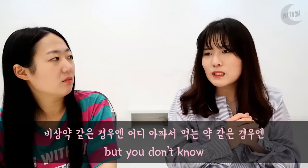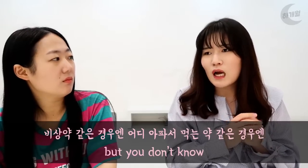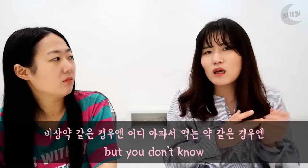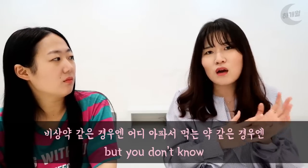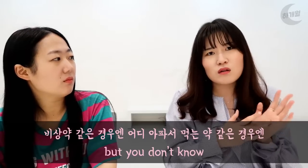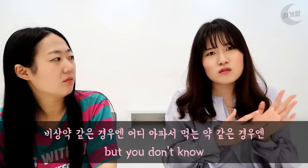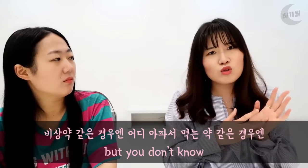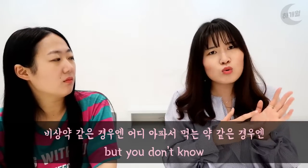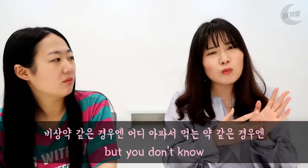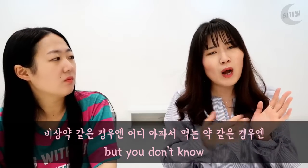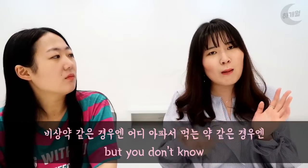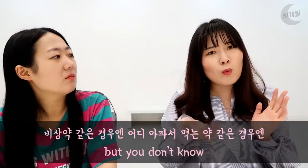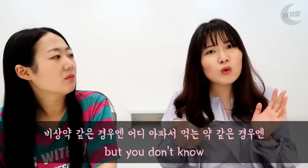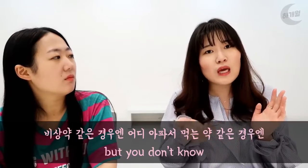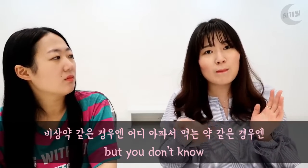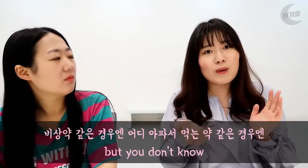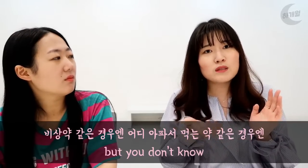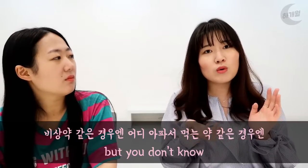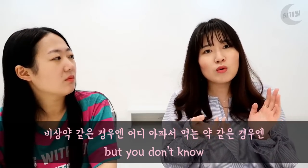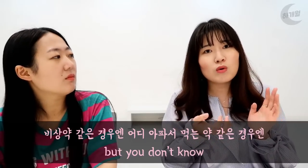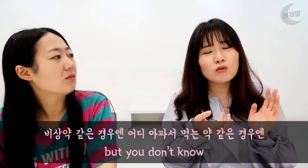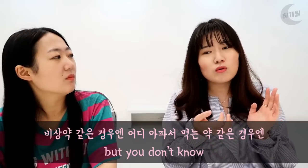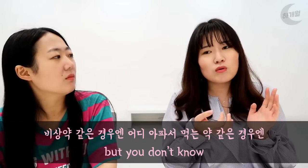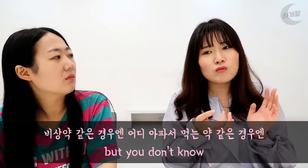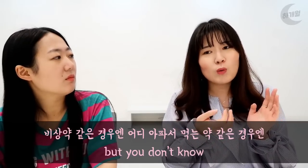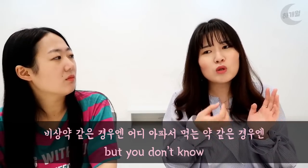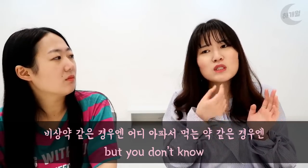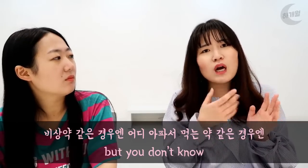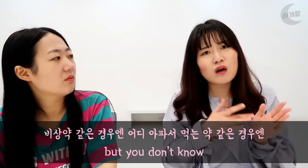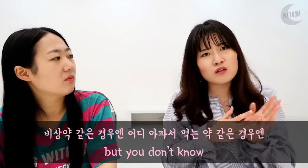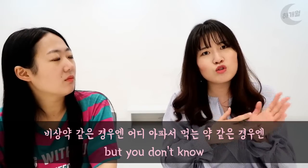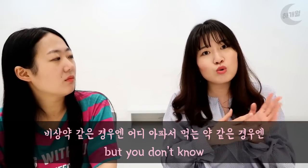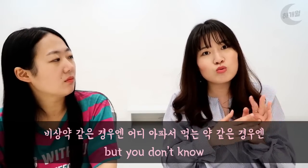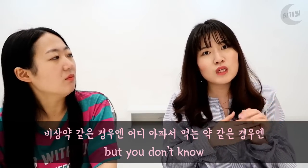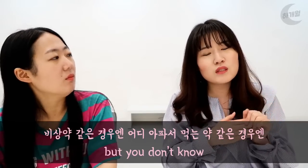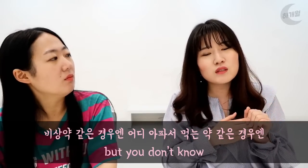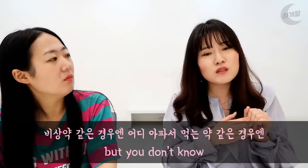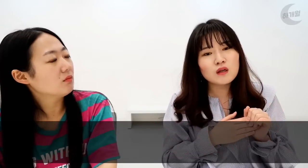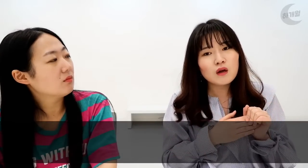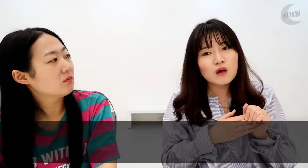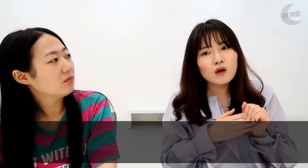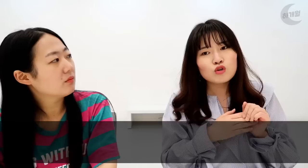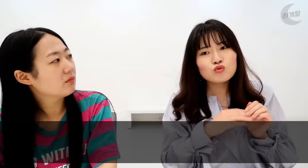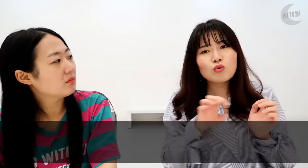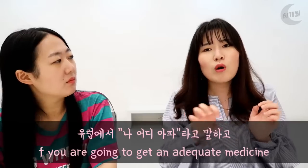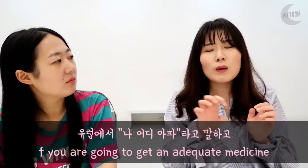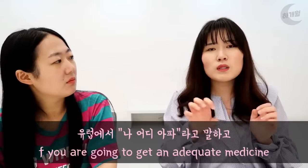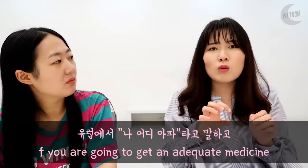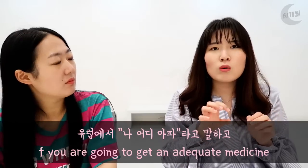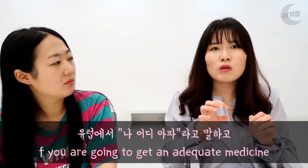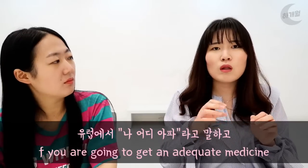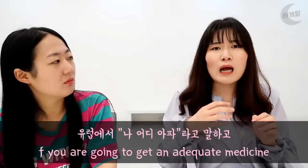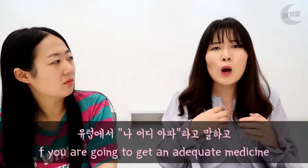but you don’t know if are going to get an adequate medicine